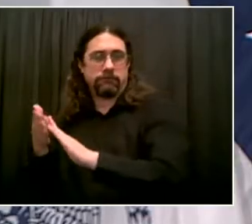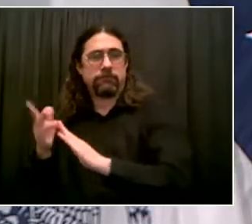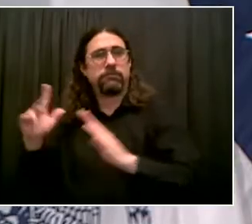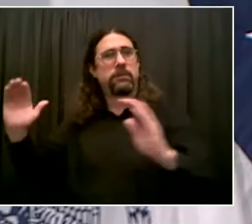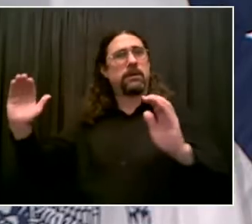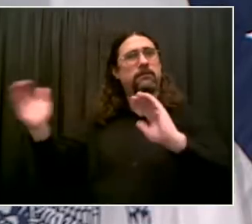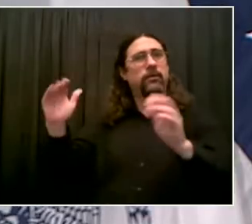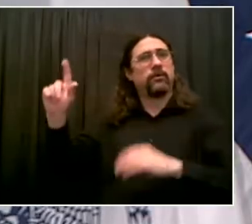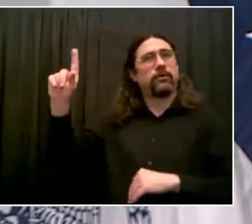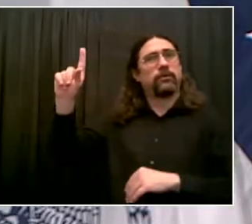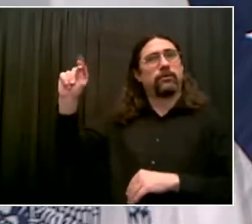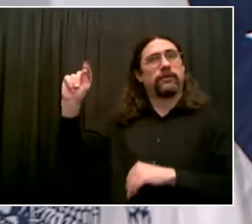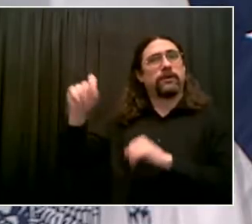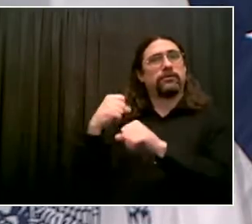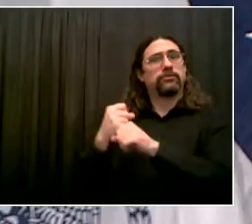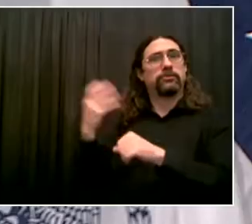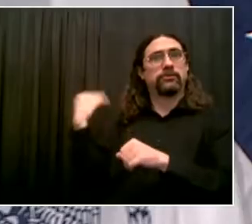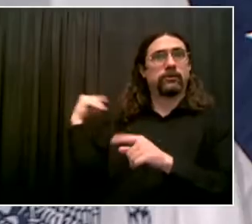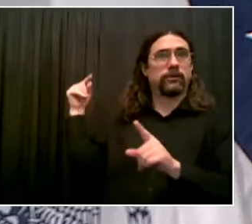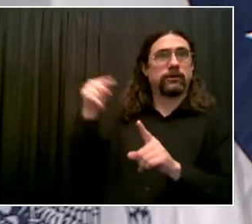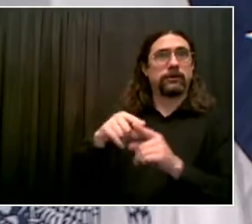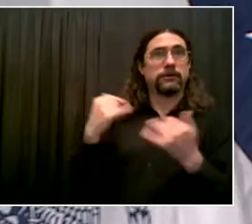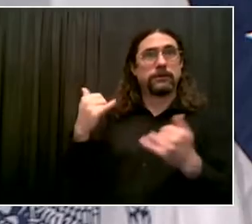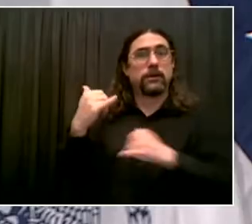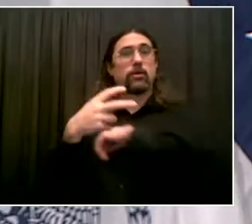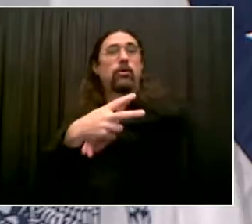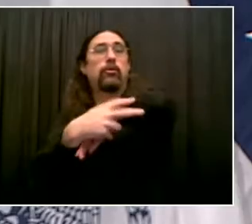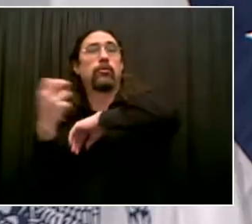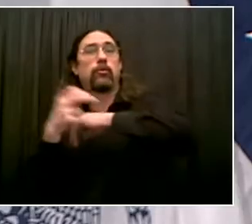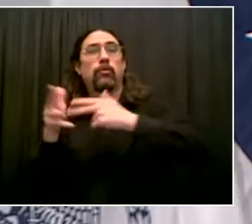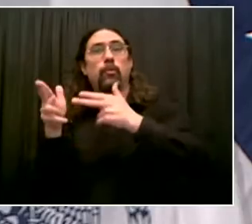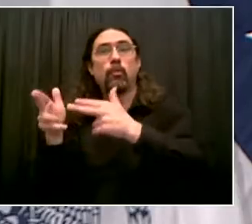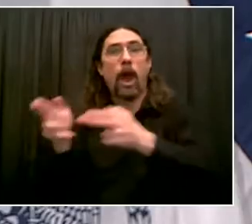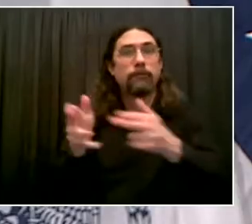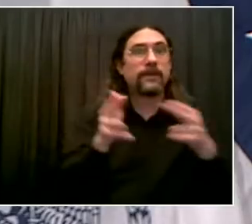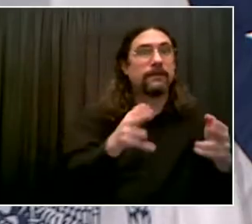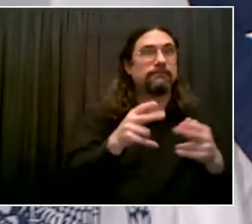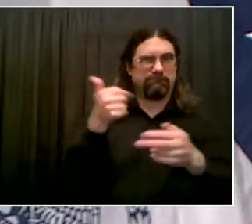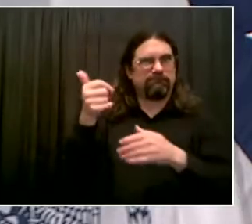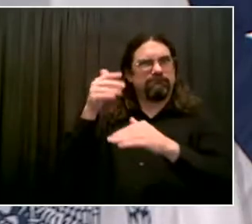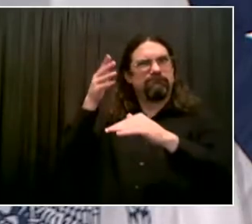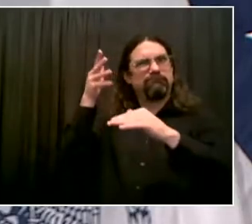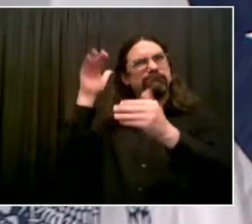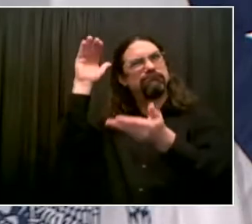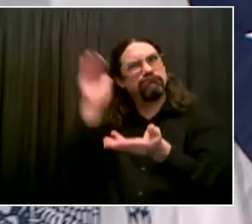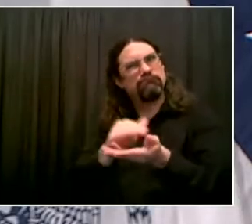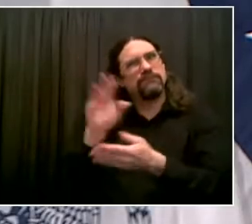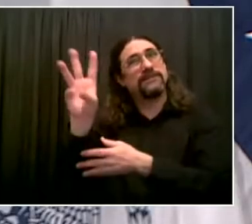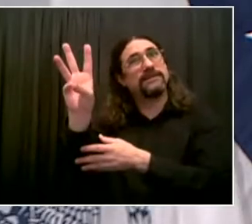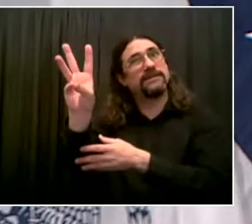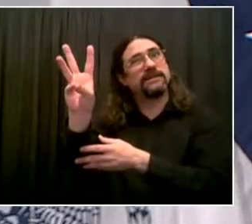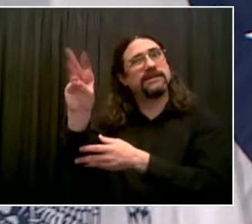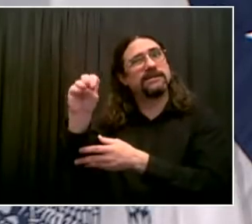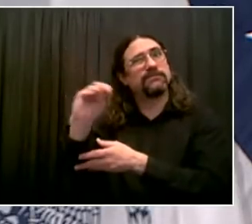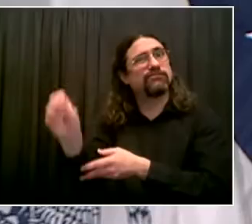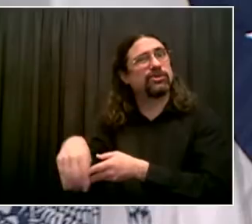SO WE'RE GOING TO FIGHT BACK THE CHALLENGES WVEE' HAD IN THE LAST YEAR BUT WE'RE ALSO GOING TO KEEP OUR EYES O TNHE PRIZE THAT